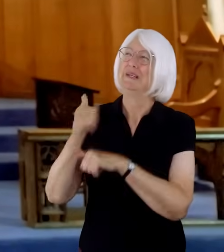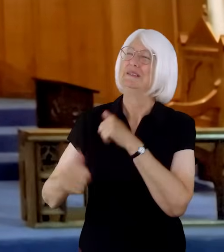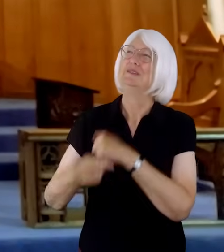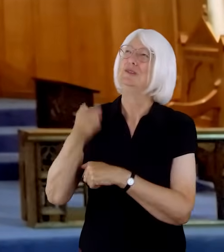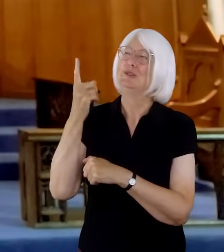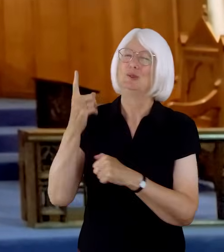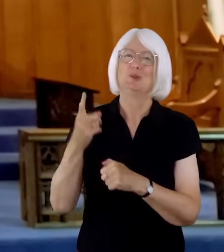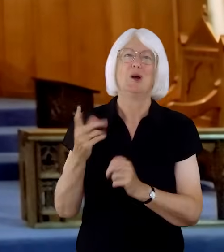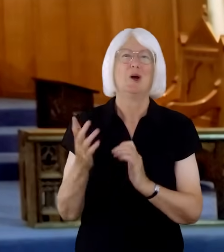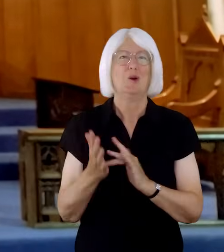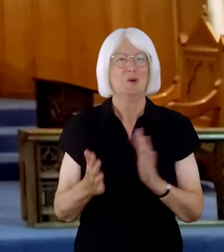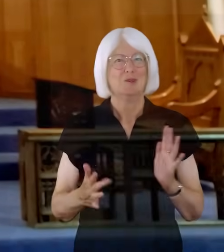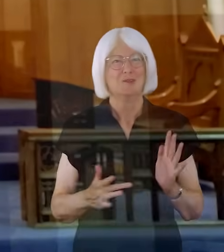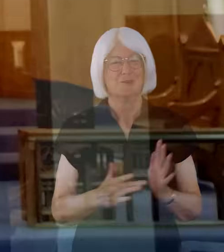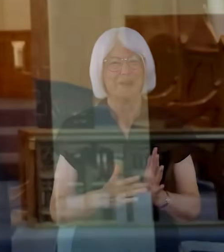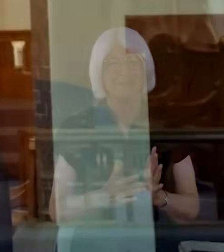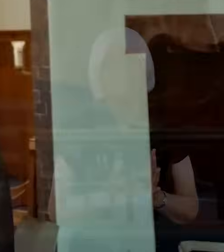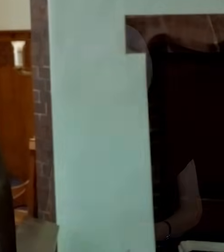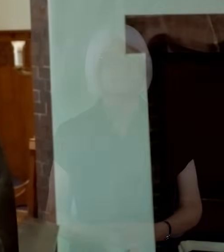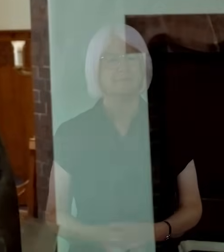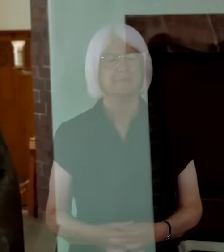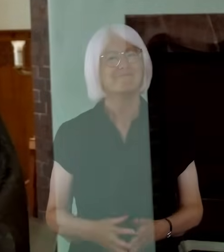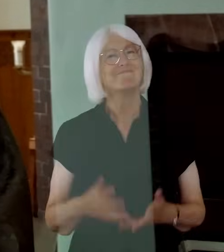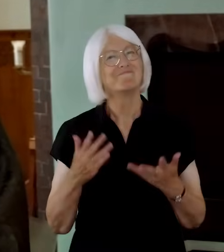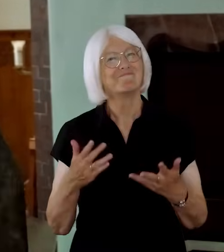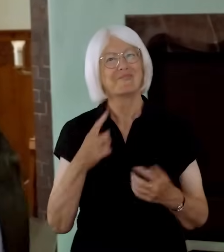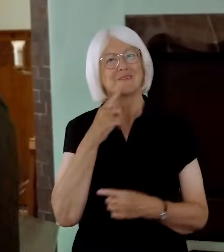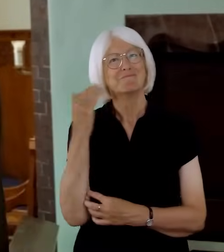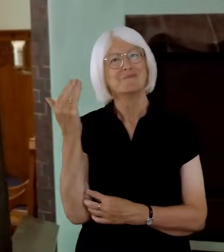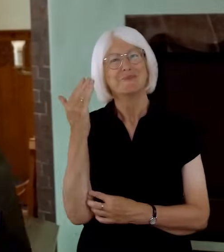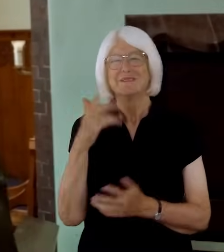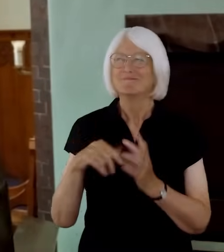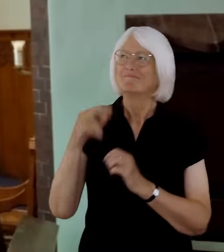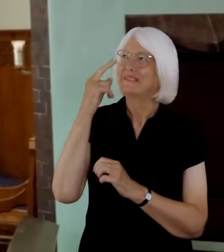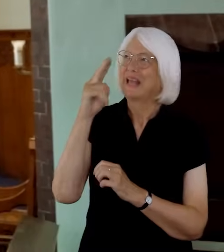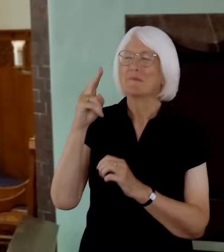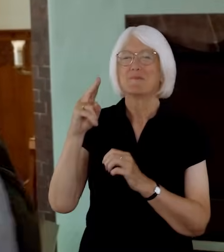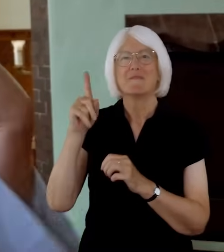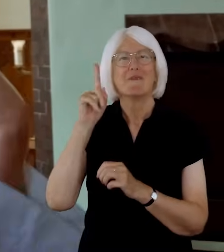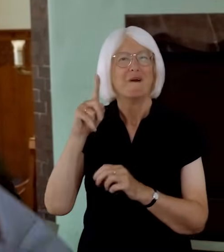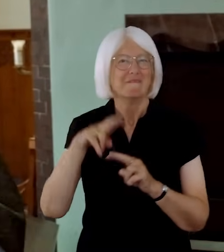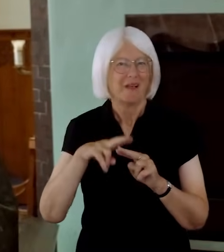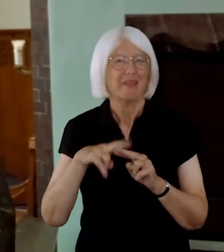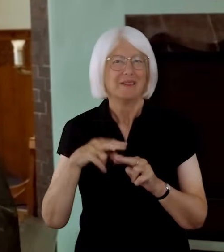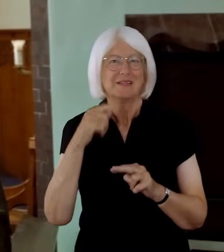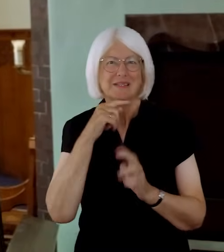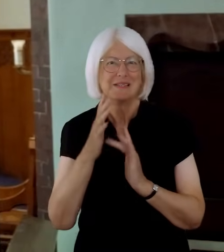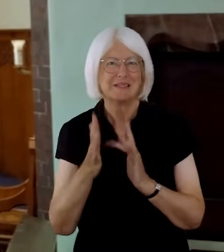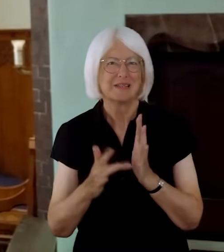Praise to you, O Christ. May I speak in the name of God, Father, Son and Holy Spirit. Amen.